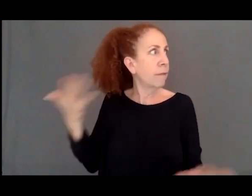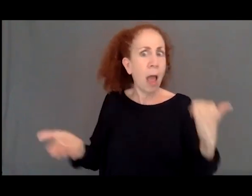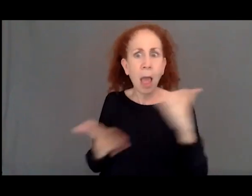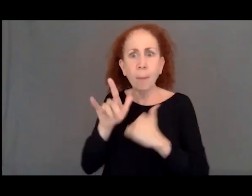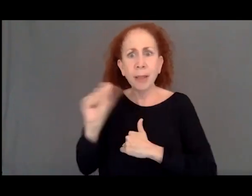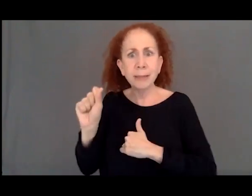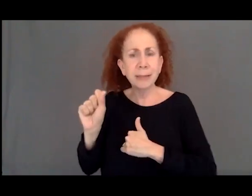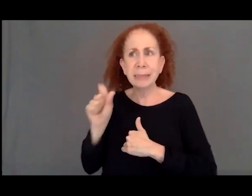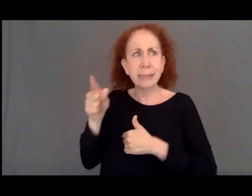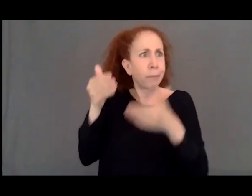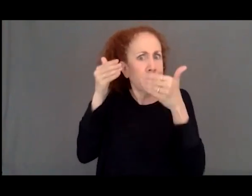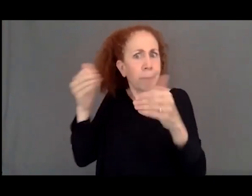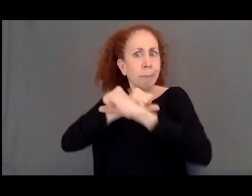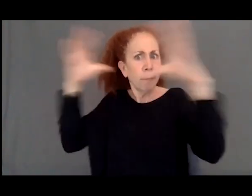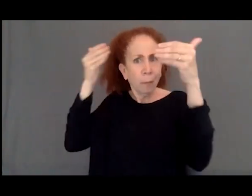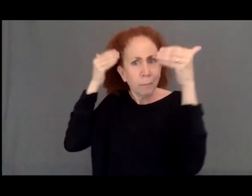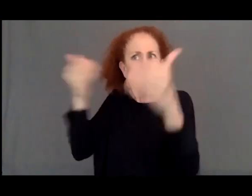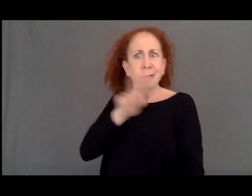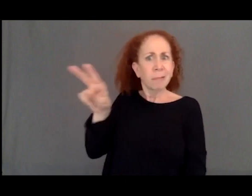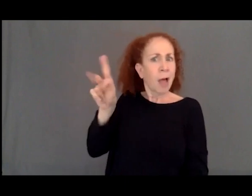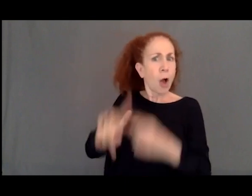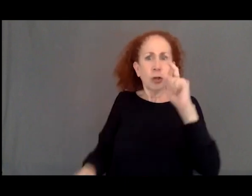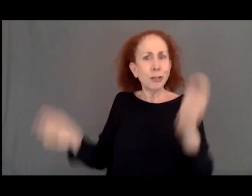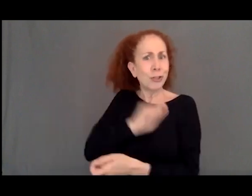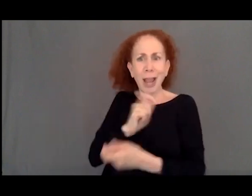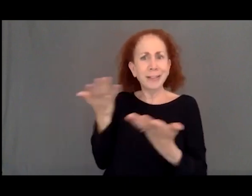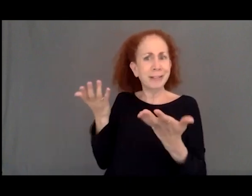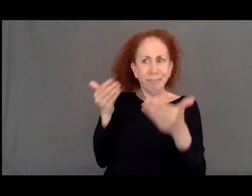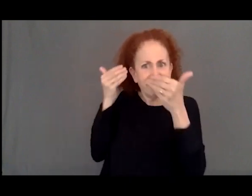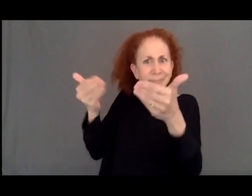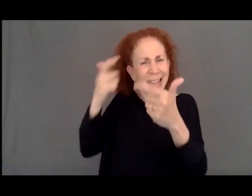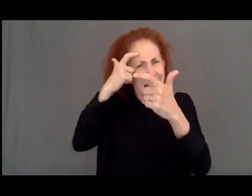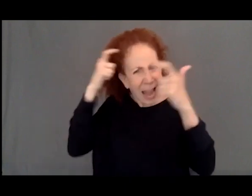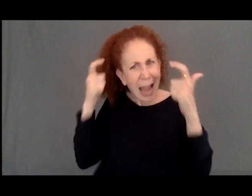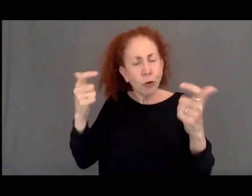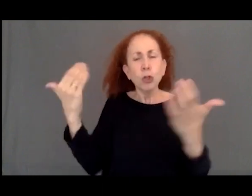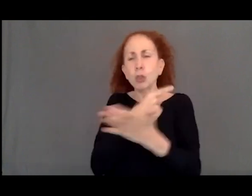before the auteur's imagination and machinations. His arrogance marks something new in the world,